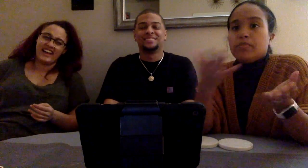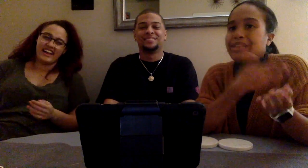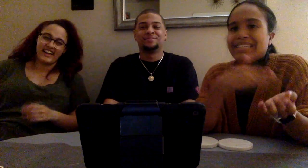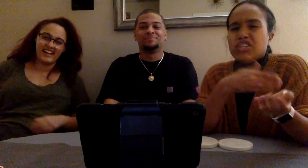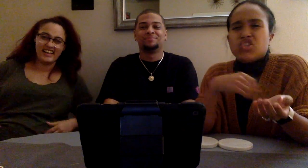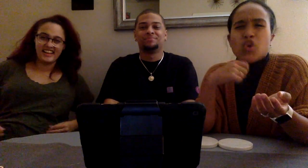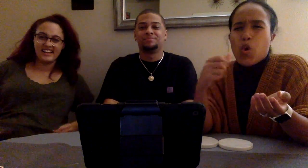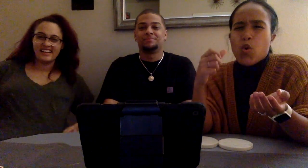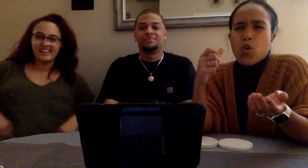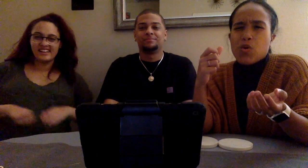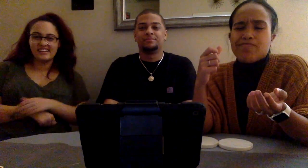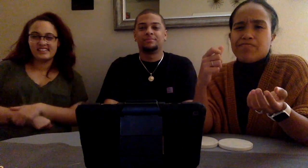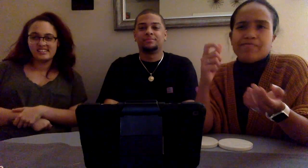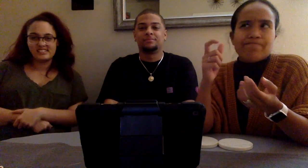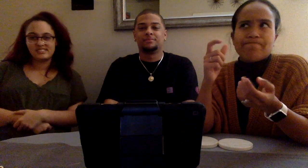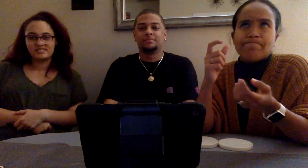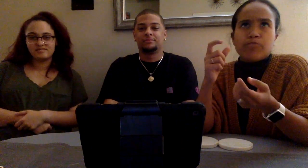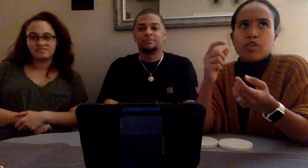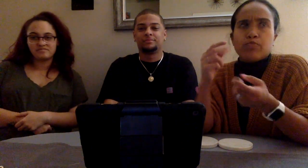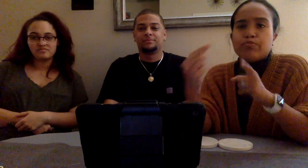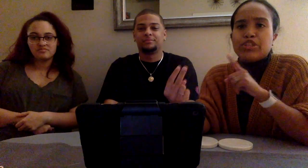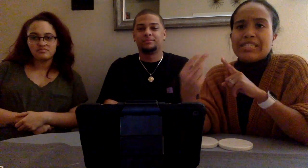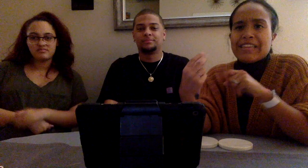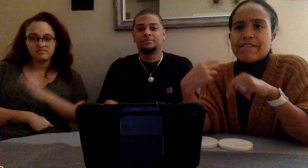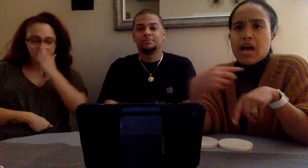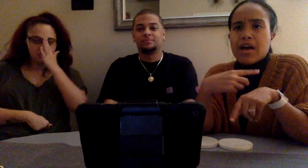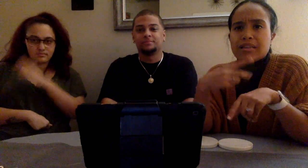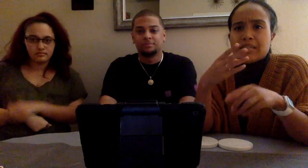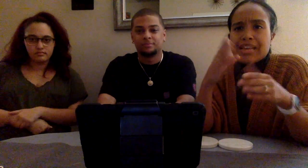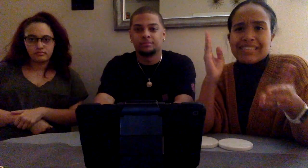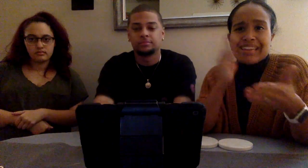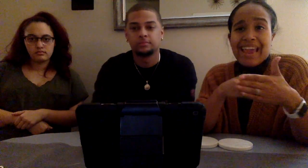V: FYI, please don't perceive us being against